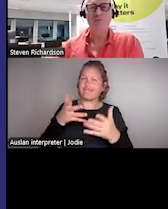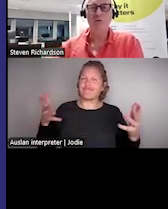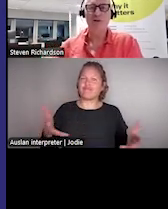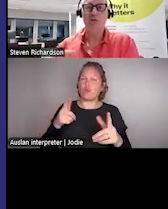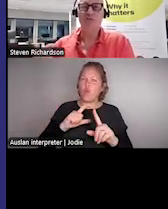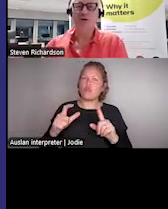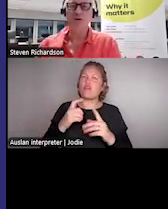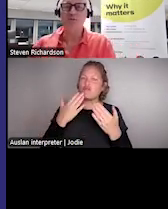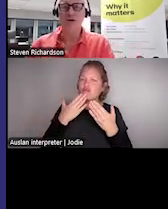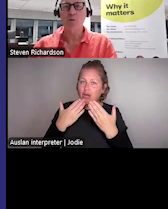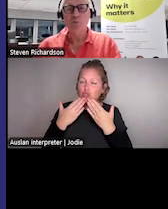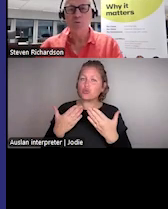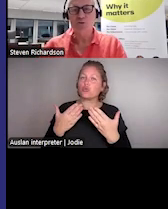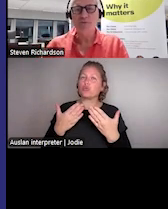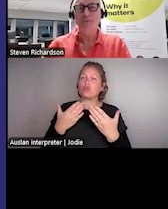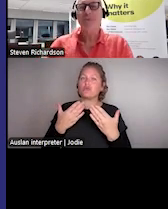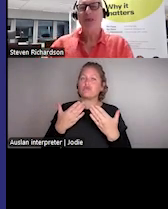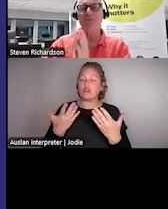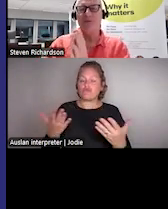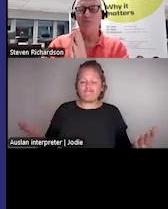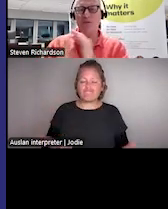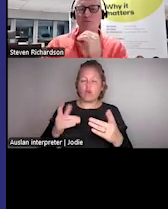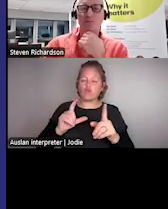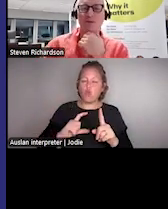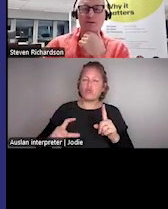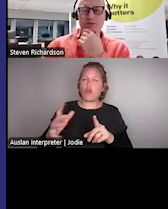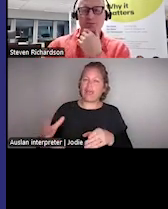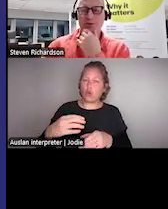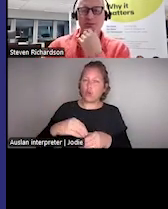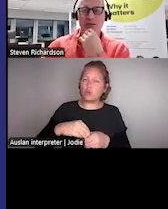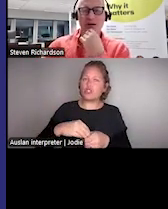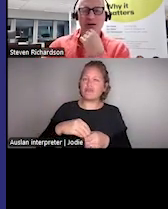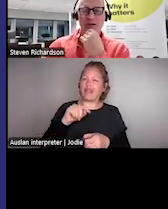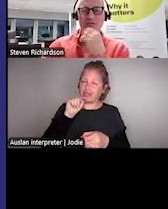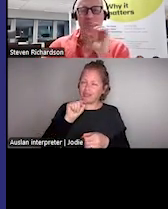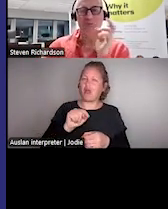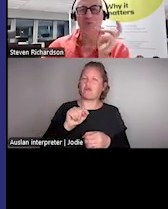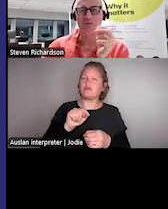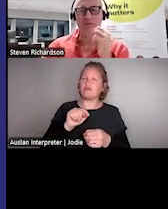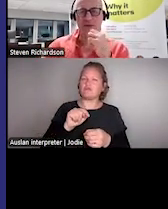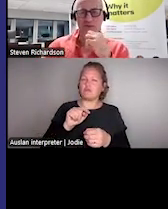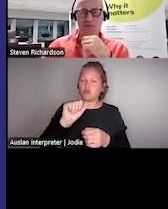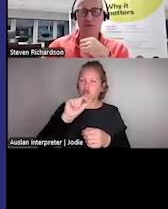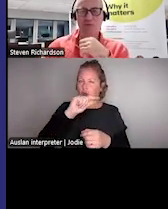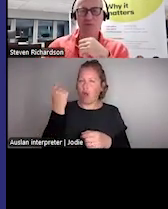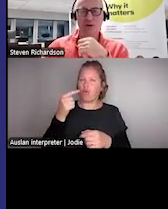growing a culture of inclusion. That is where you want to be. That is what your Giving Day can also